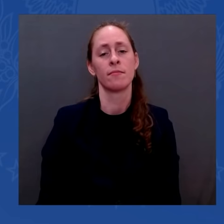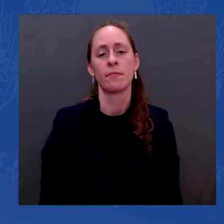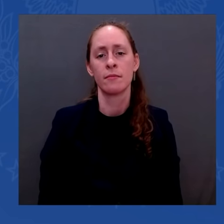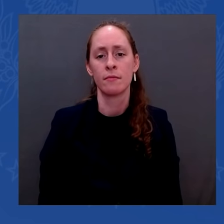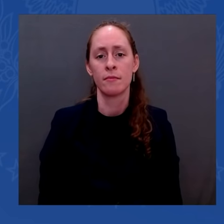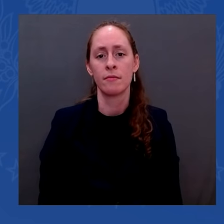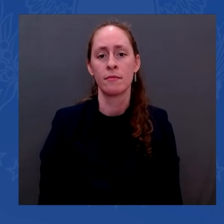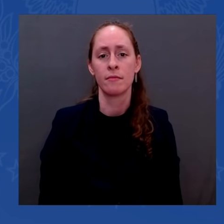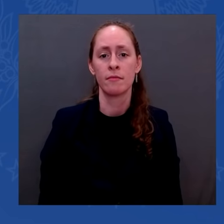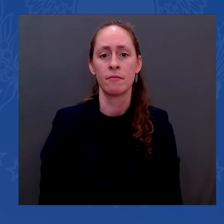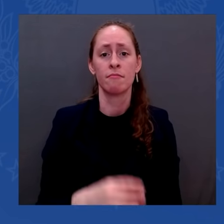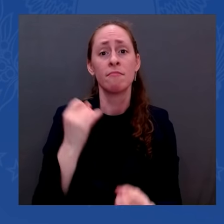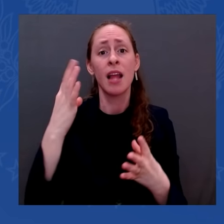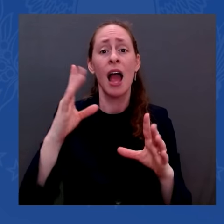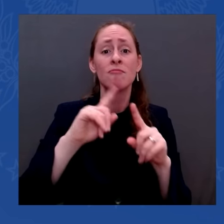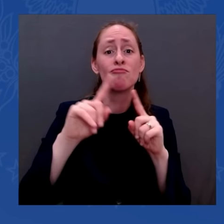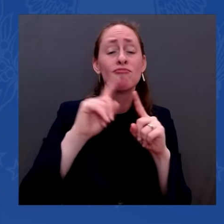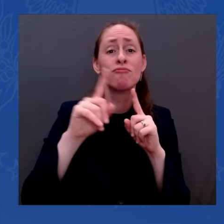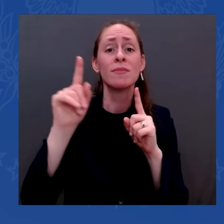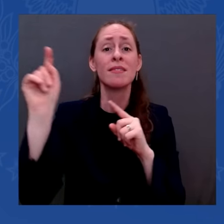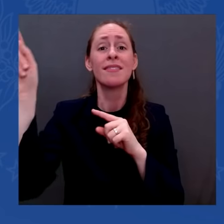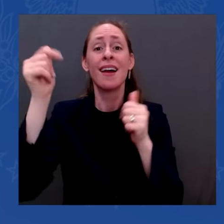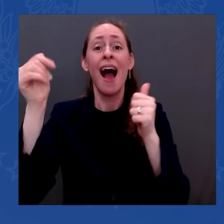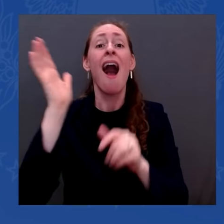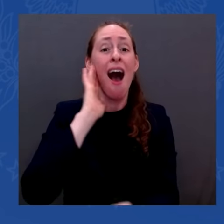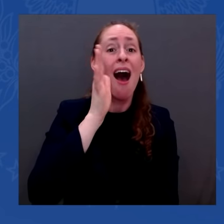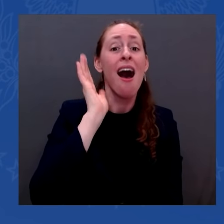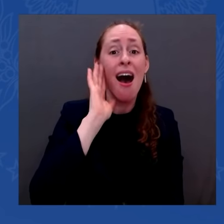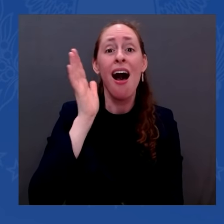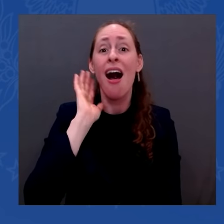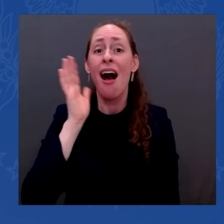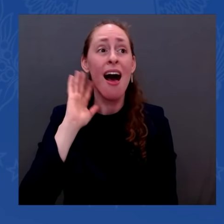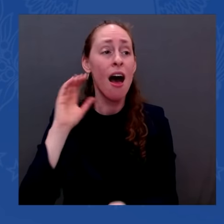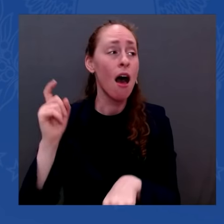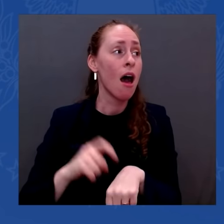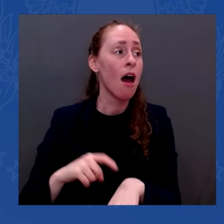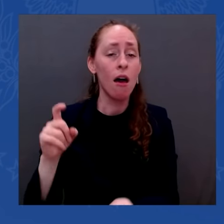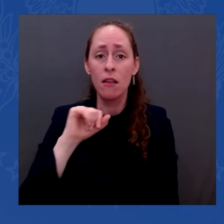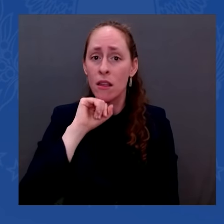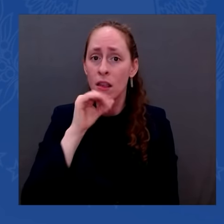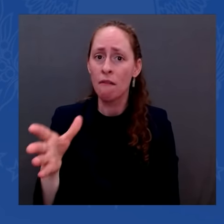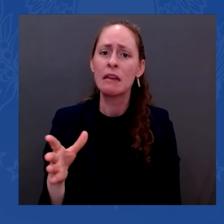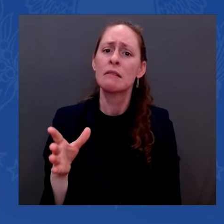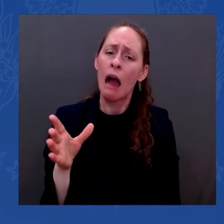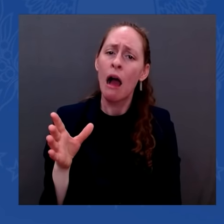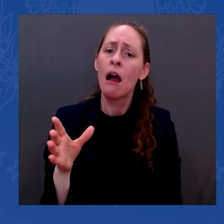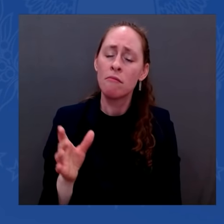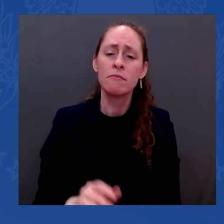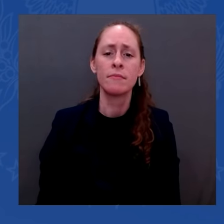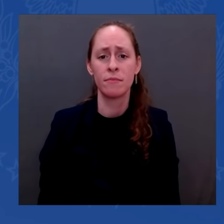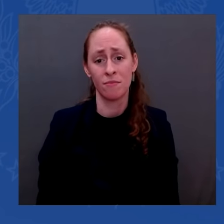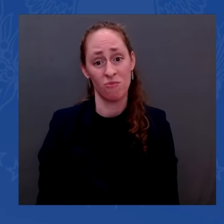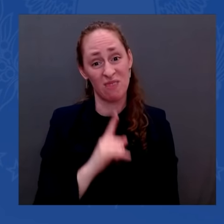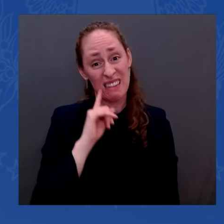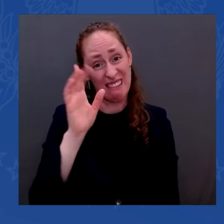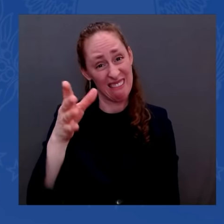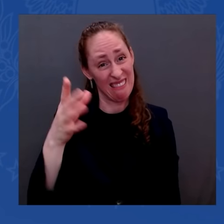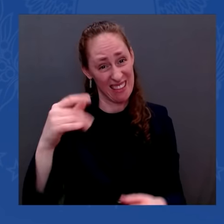Yes, it could, if done right. What does it mean to do it right in the context of the community I just described?